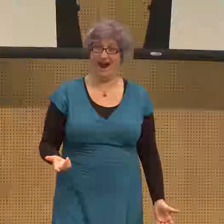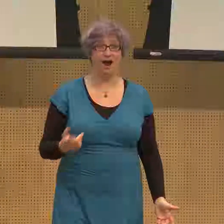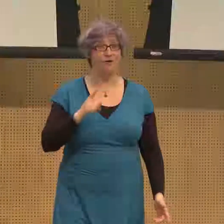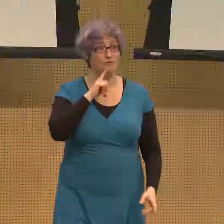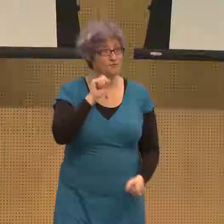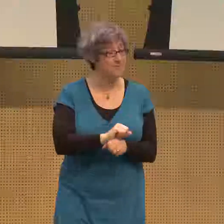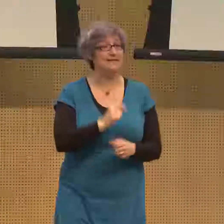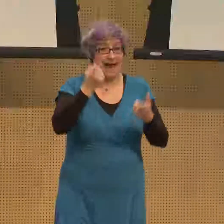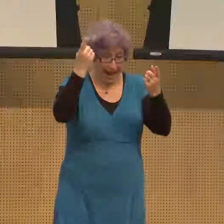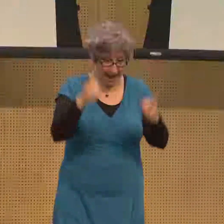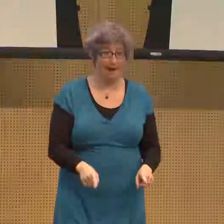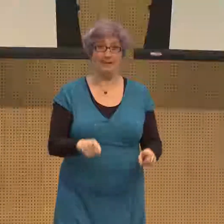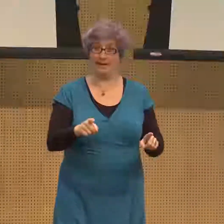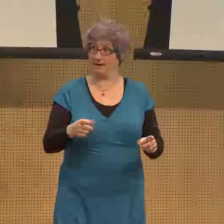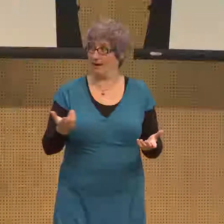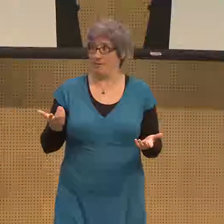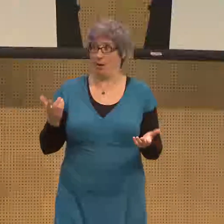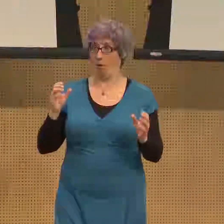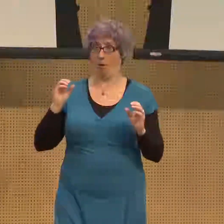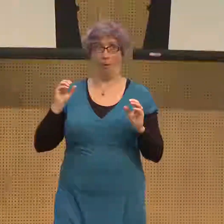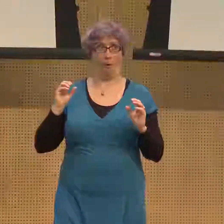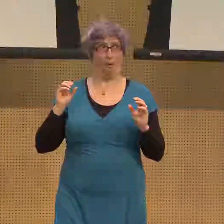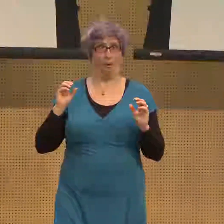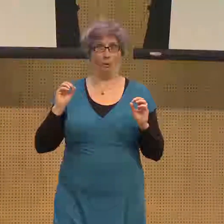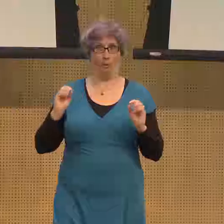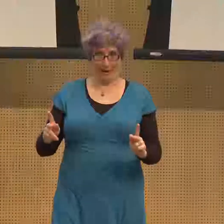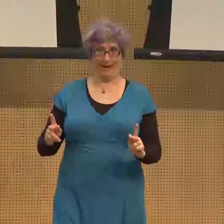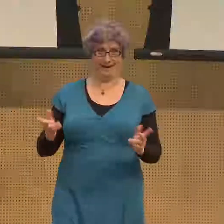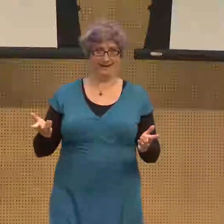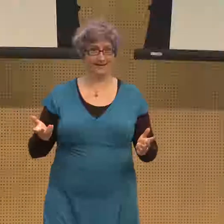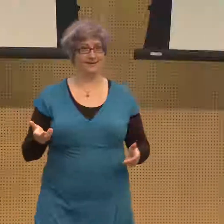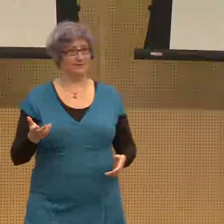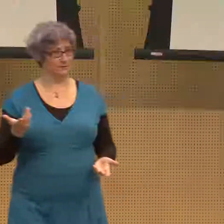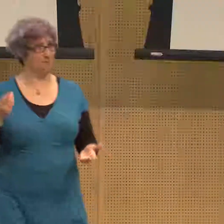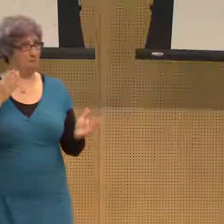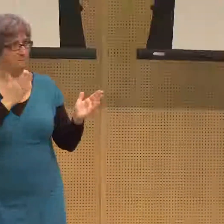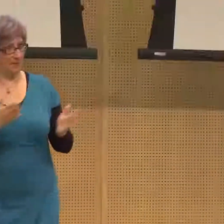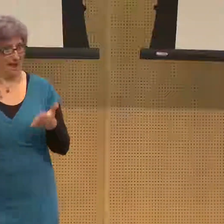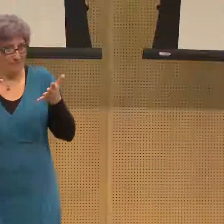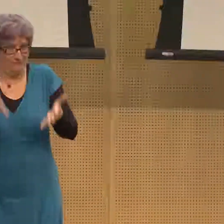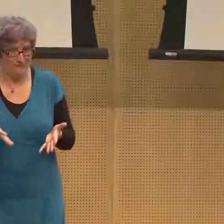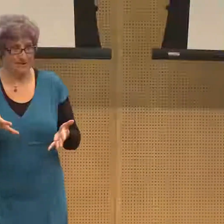And I didn't think he was serious still, but it actually happened.